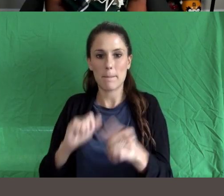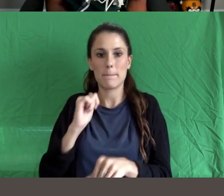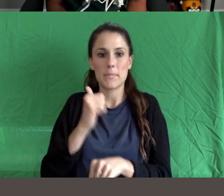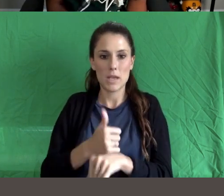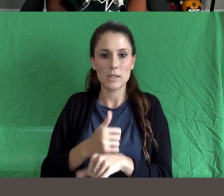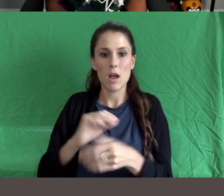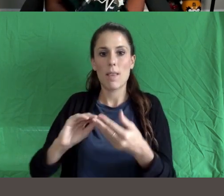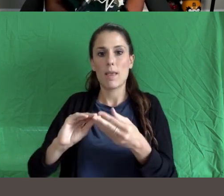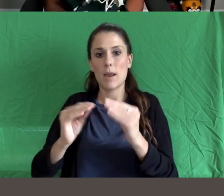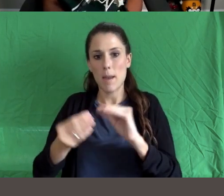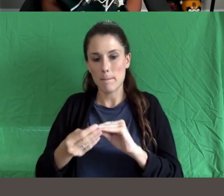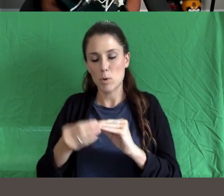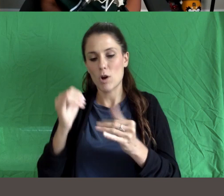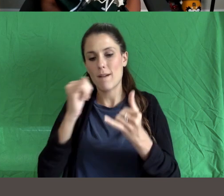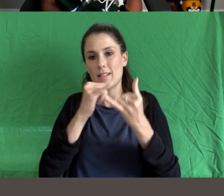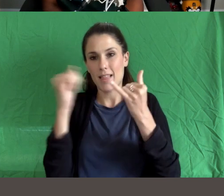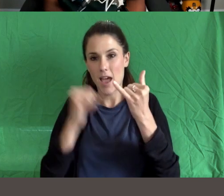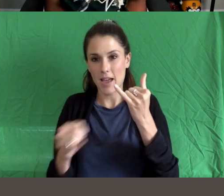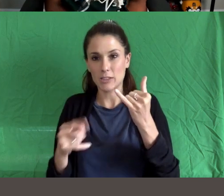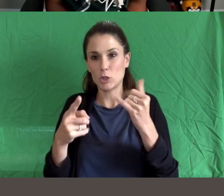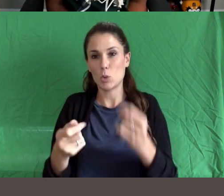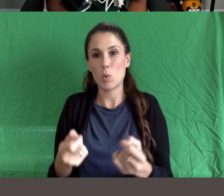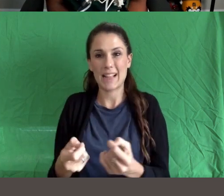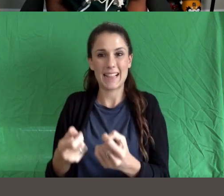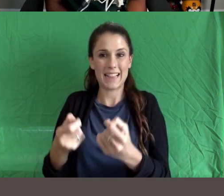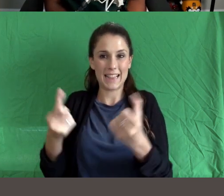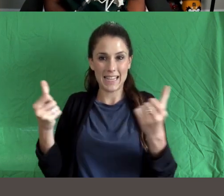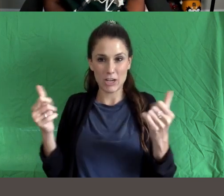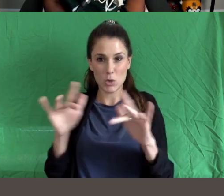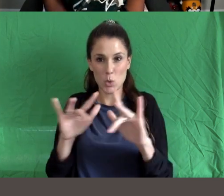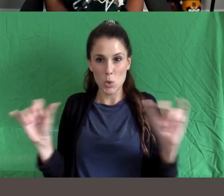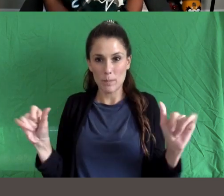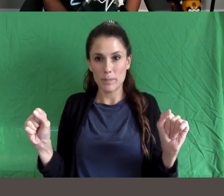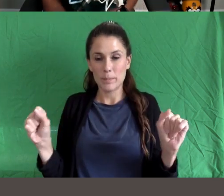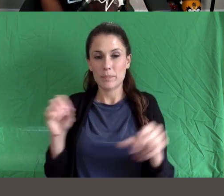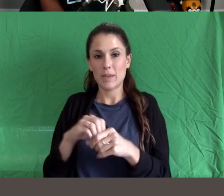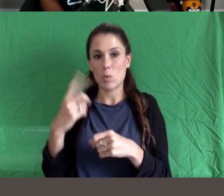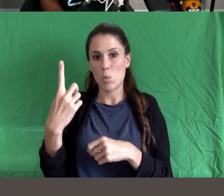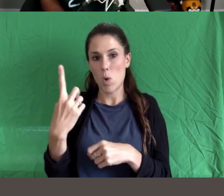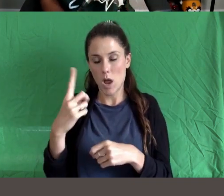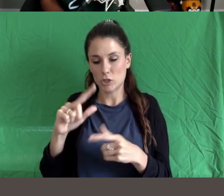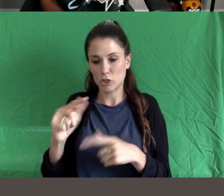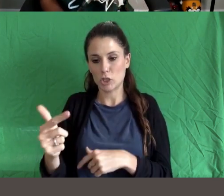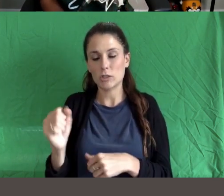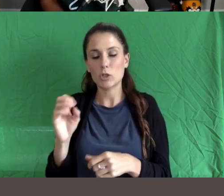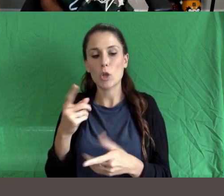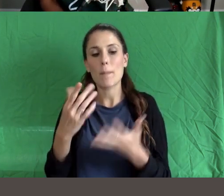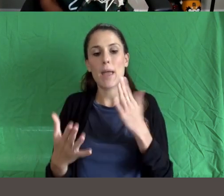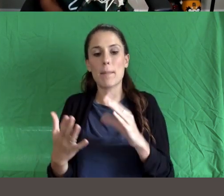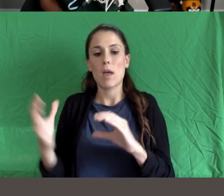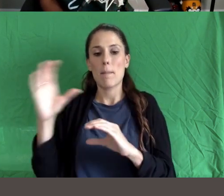number of lines that you clear in a single turn. So you might often stack higher because you can